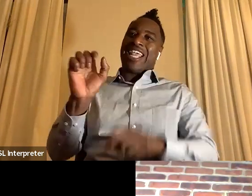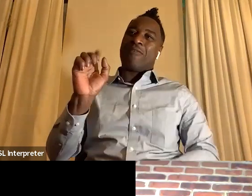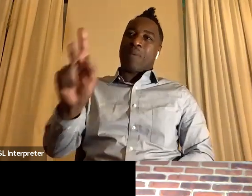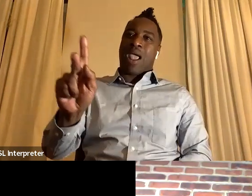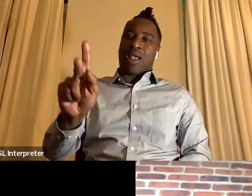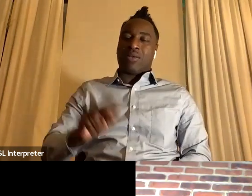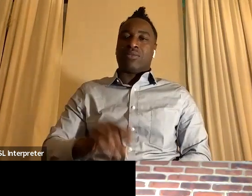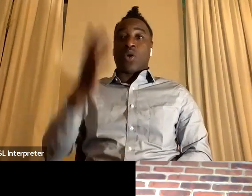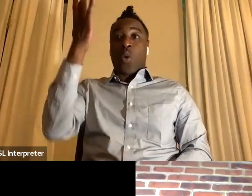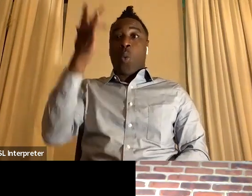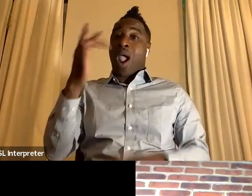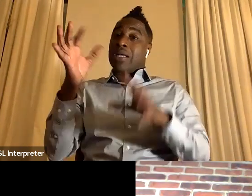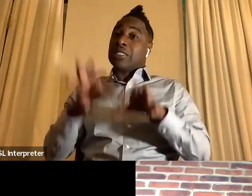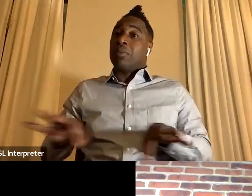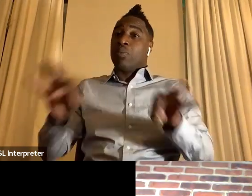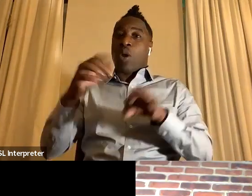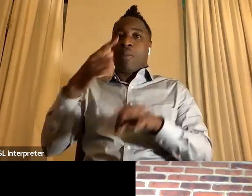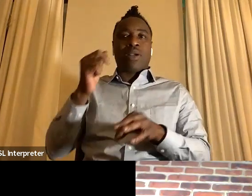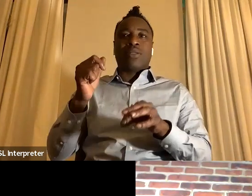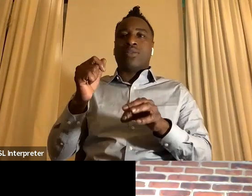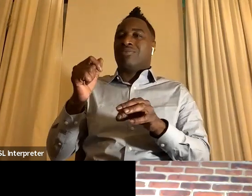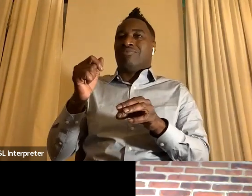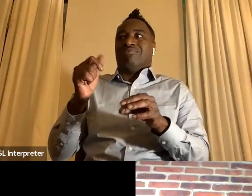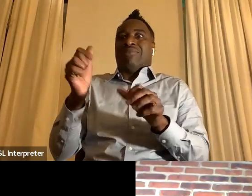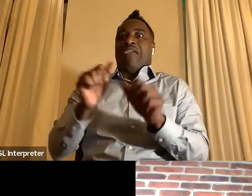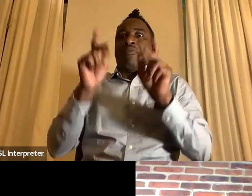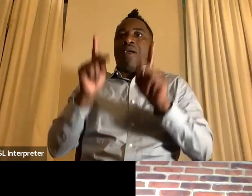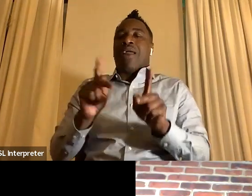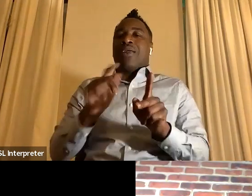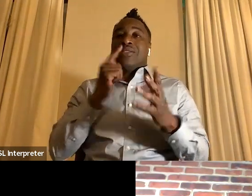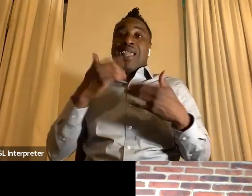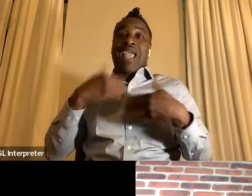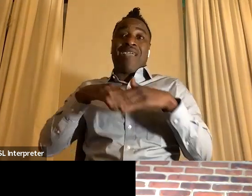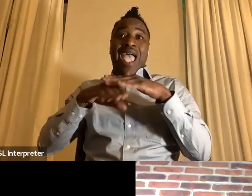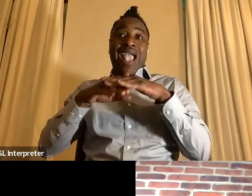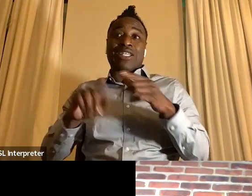because everybody doesn't have the same access to the resources as everybody.